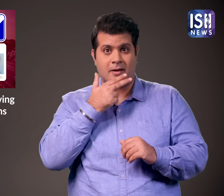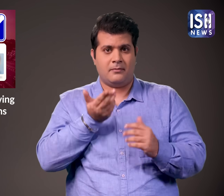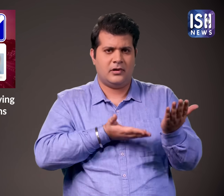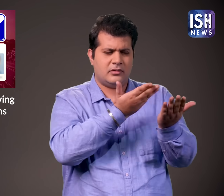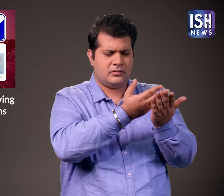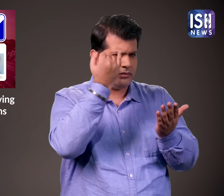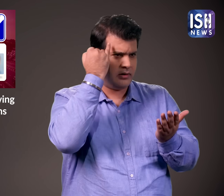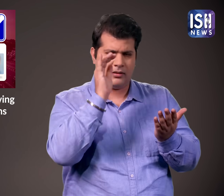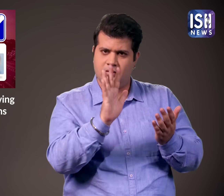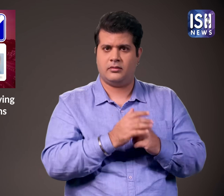Aman suggested that,